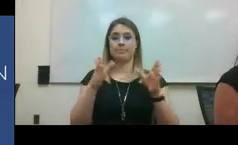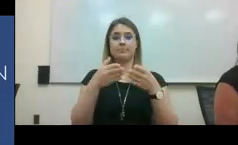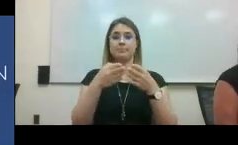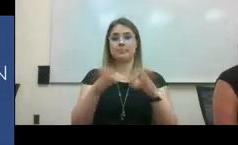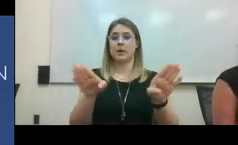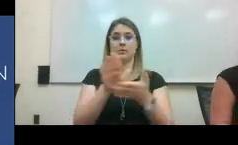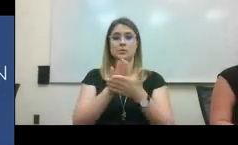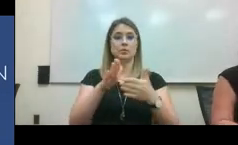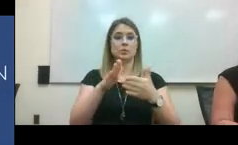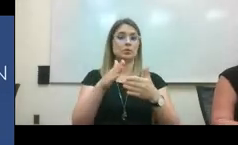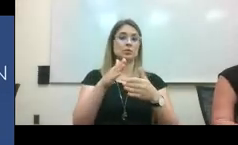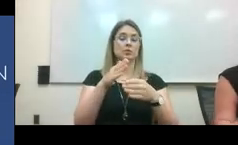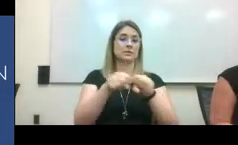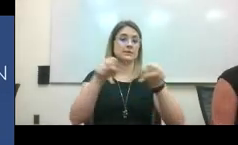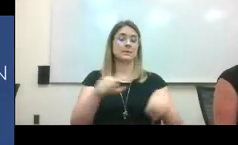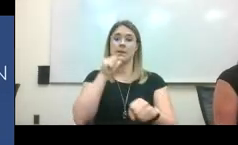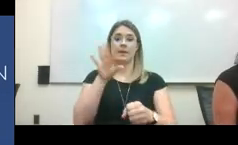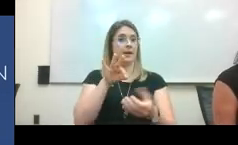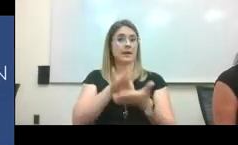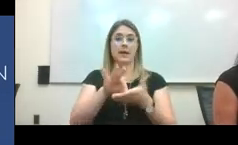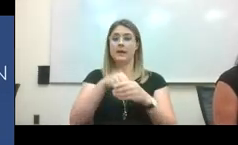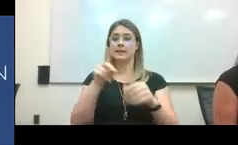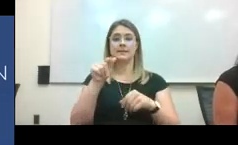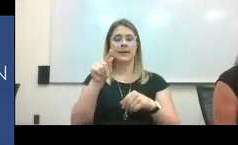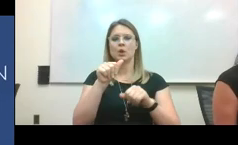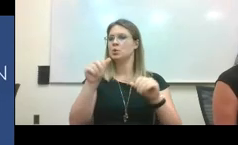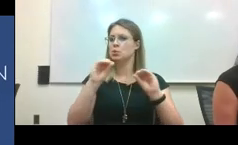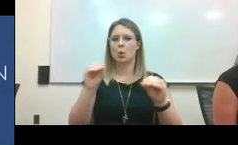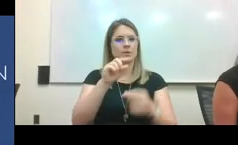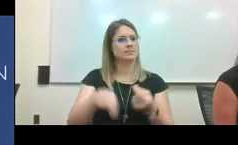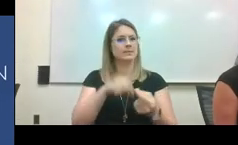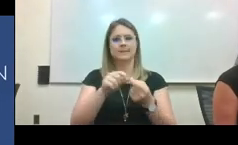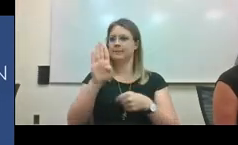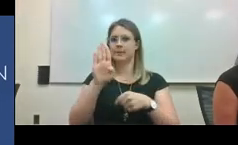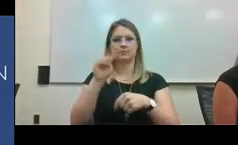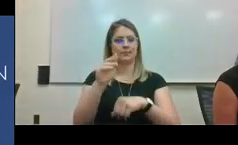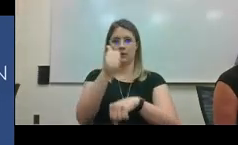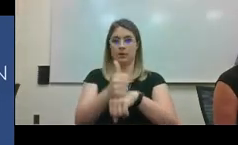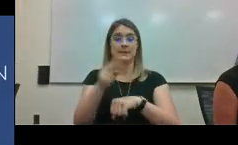there aren't specific benchmarks for these students. In terms of the grade two benchmarks for students